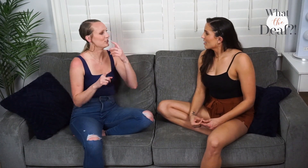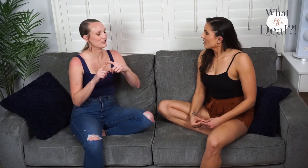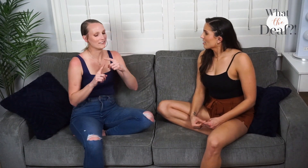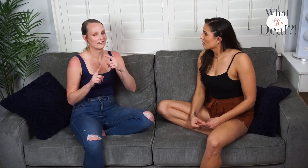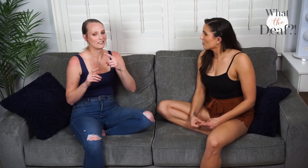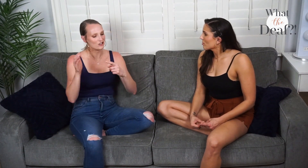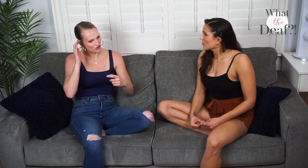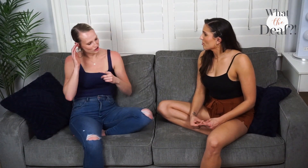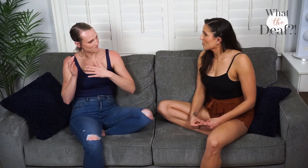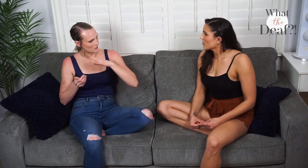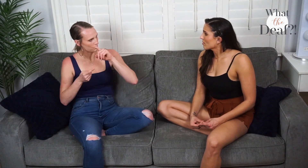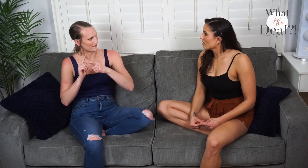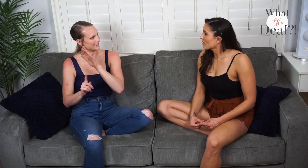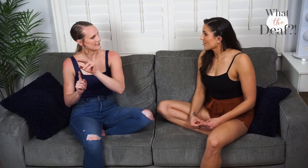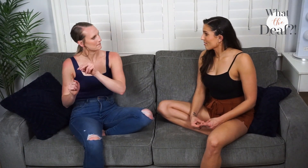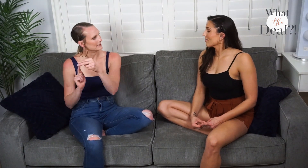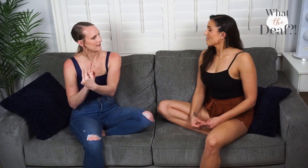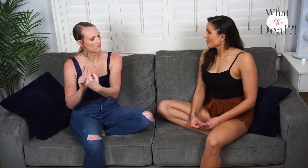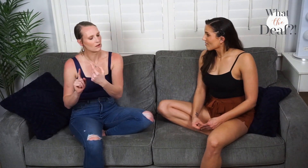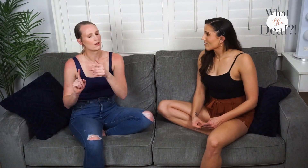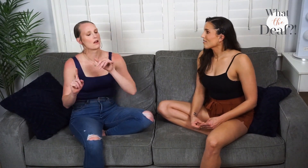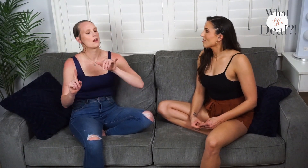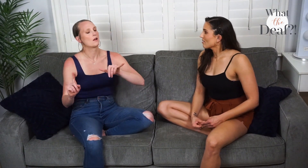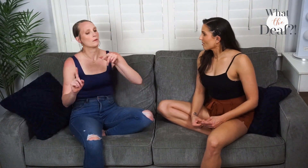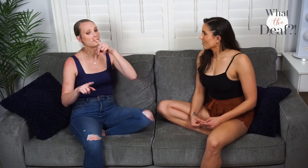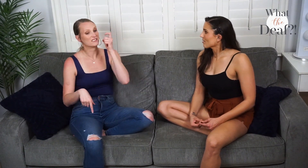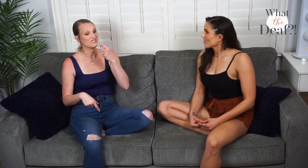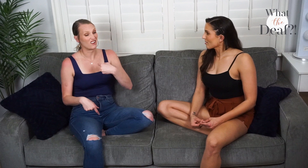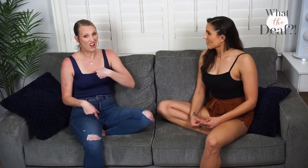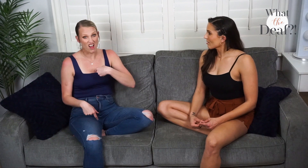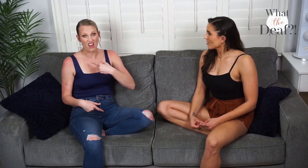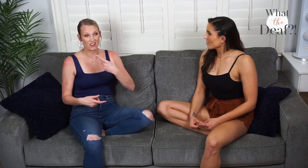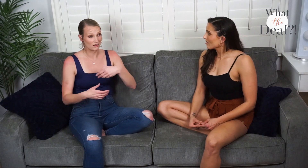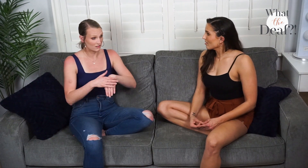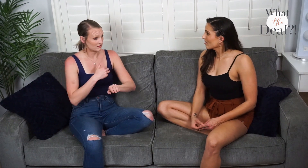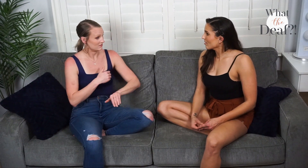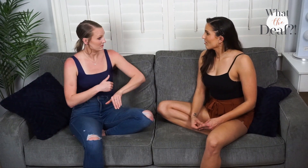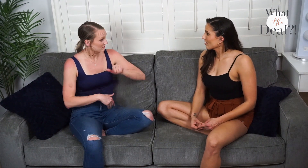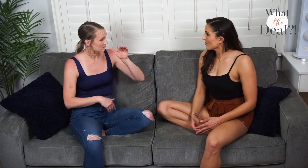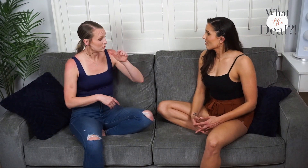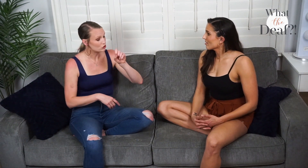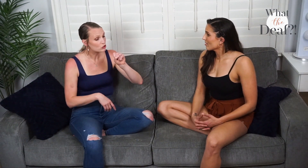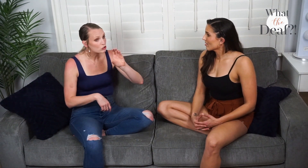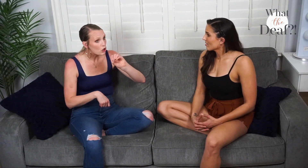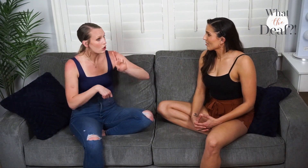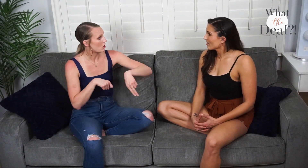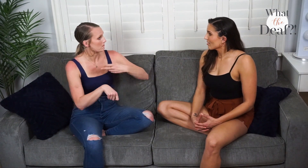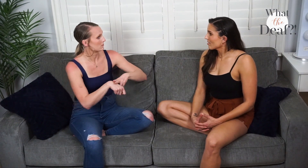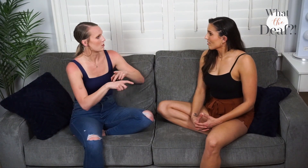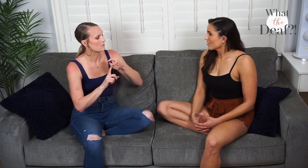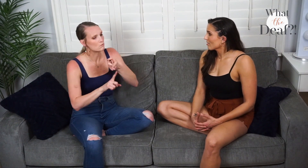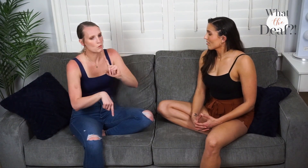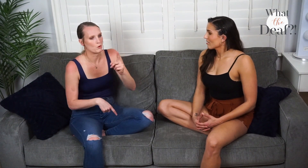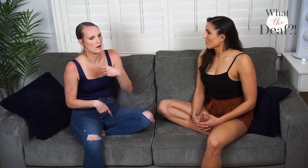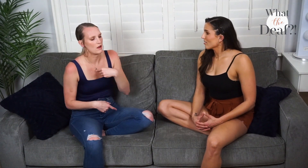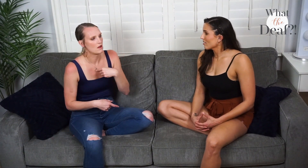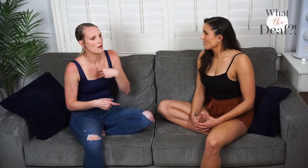it's amazing to hear my boyfriend's perspective because I mean, with my upbringing it's so normal